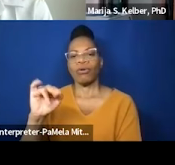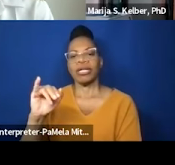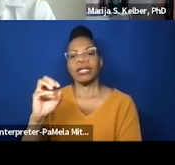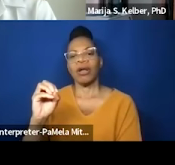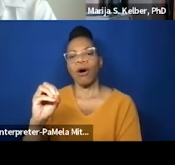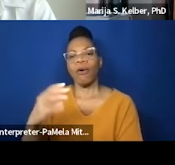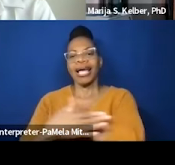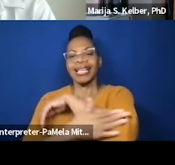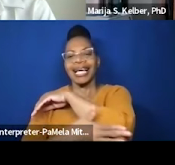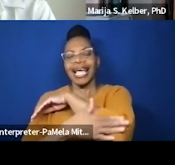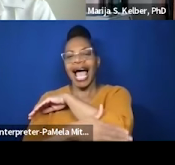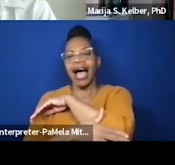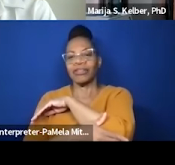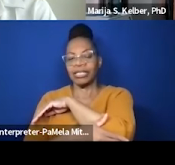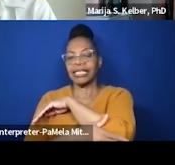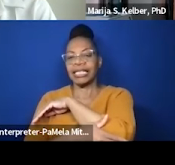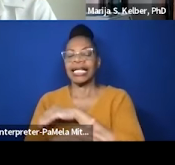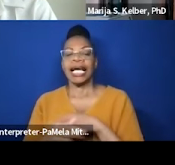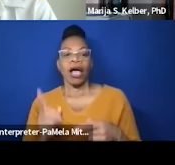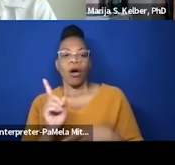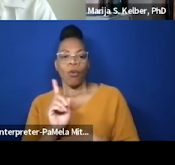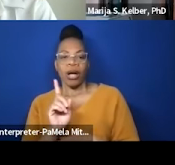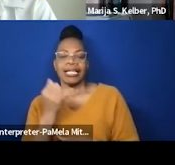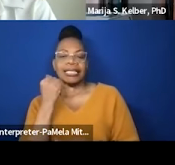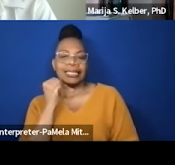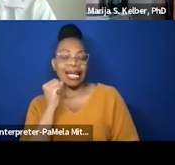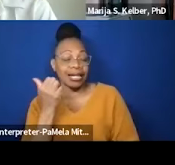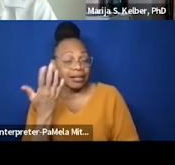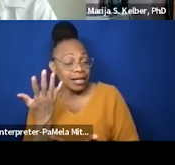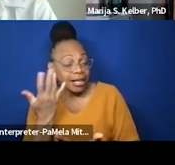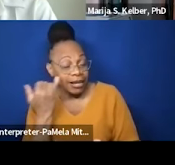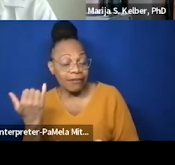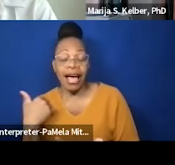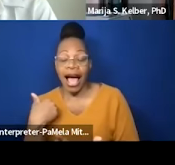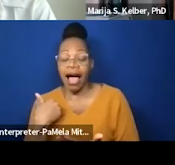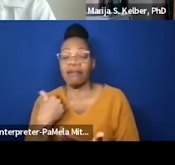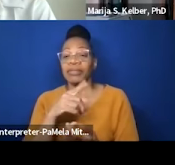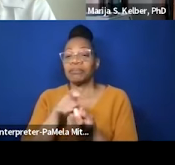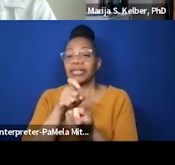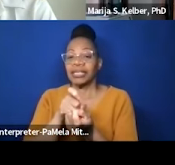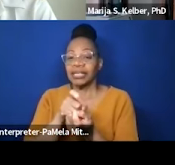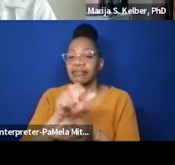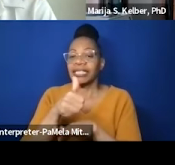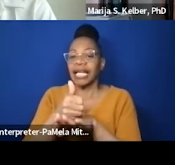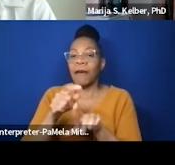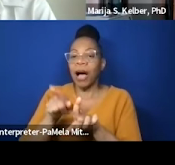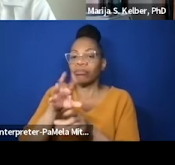there is not a veteran-specific grouping, that there are resources for veterans within the jail system.